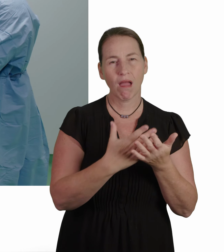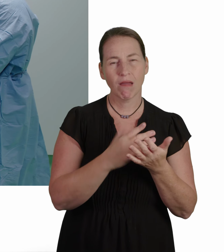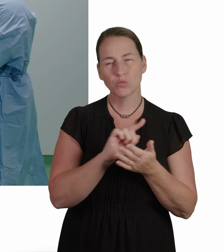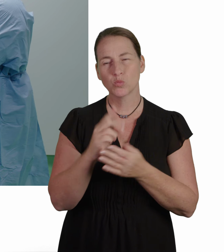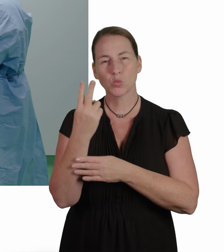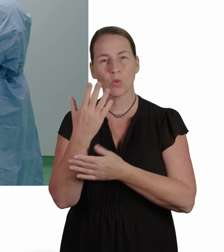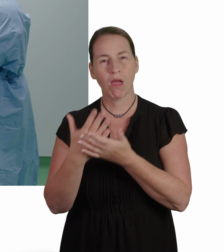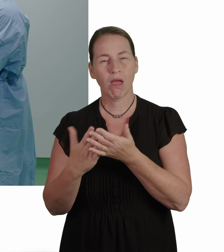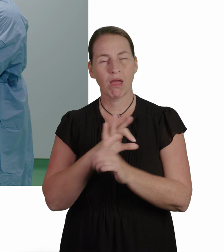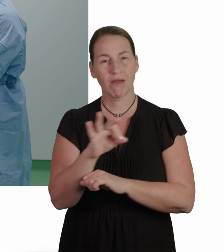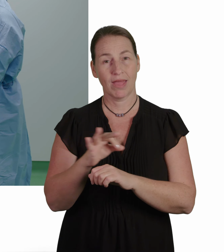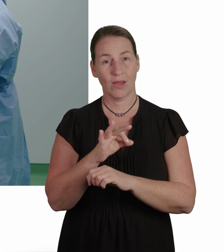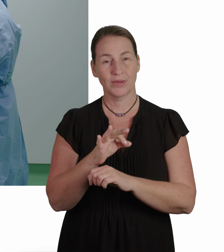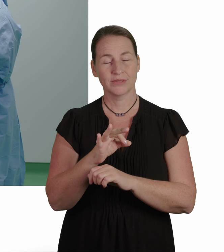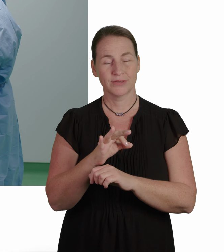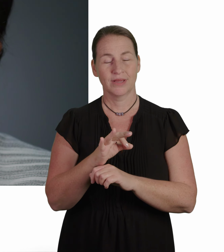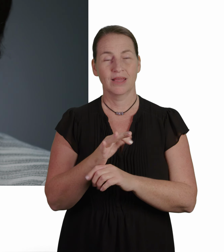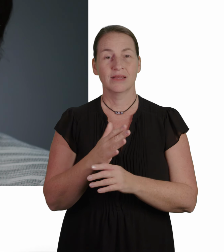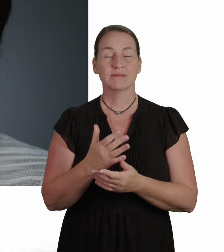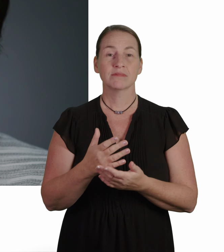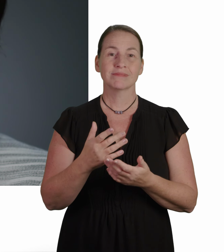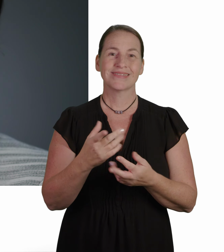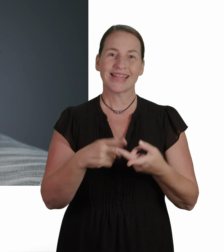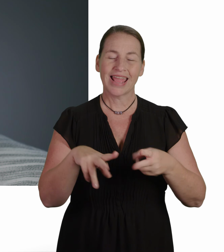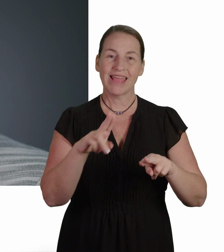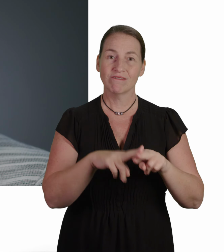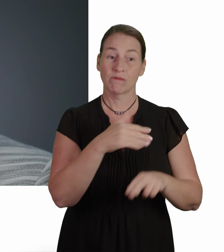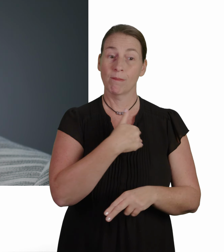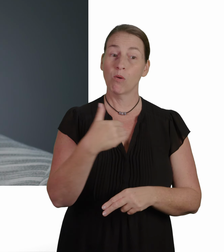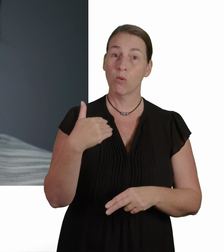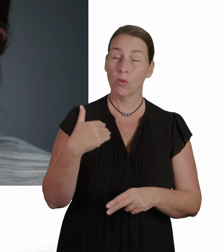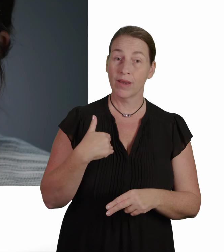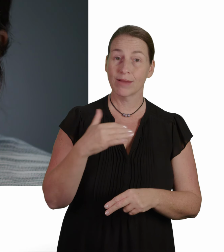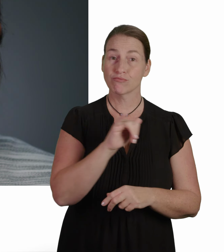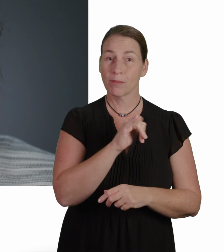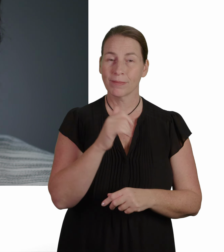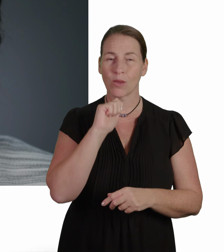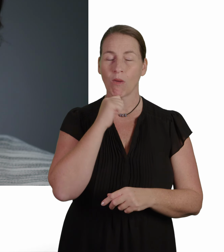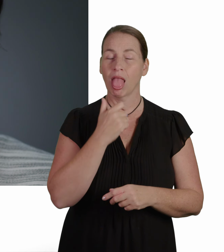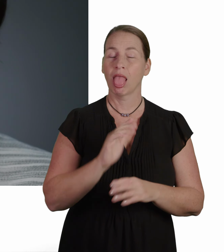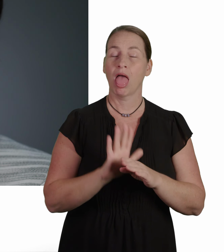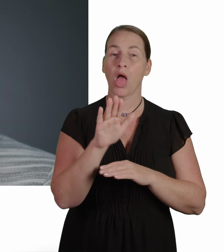to two and a half hours. And so depending on when you have your operation; perhaps in the morning, the expectation is you will go home